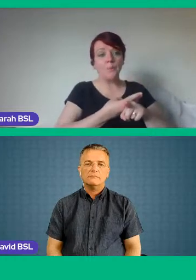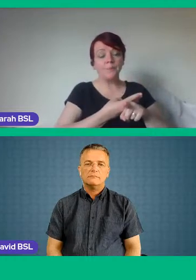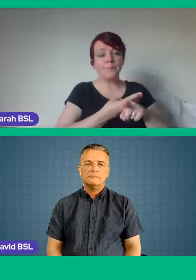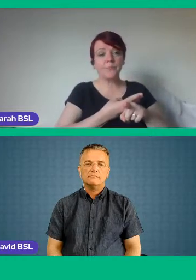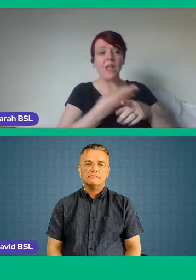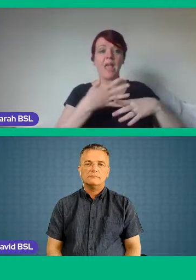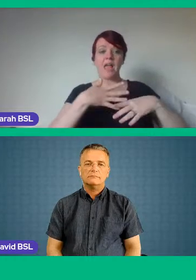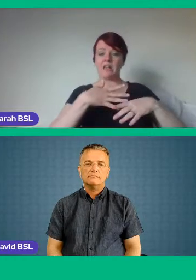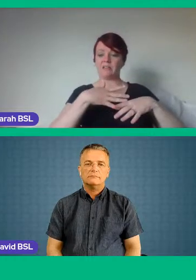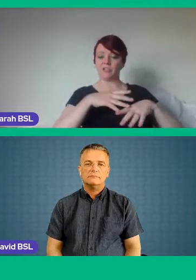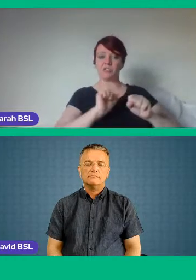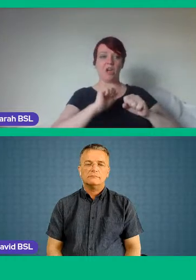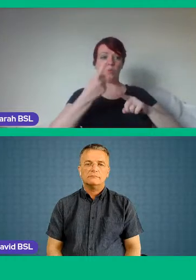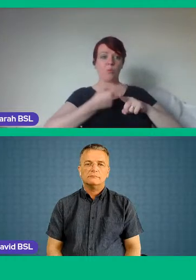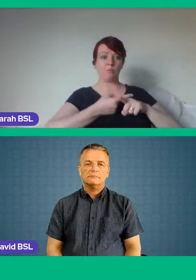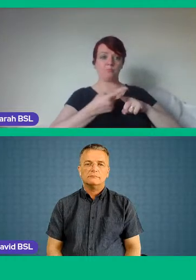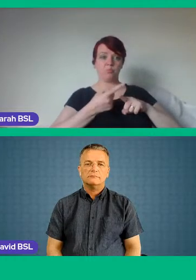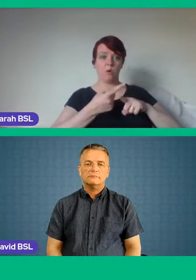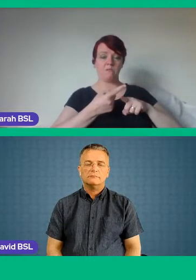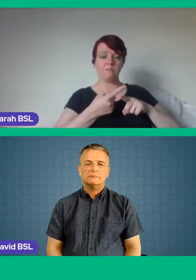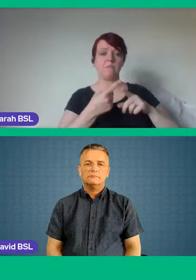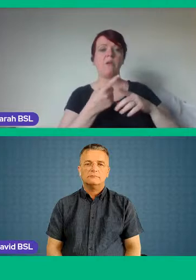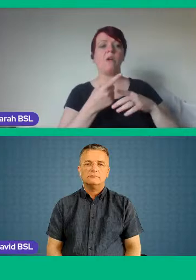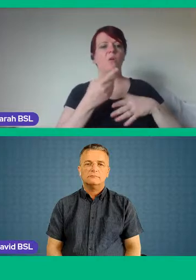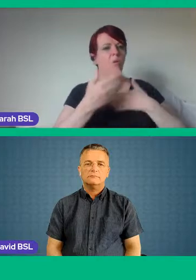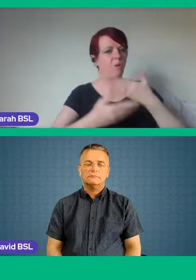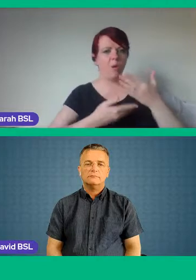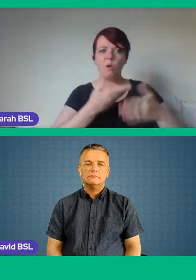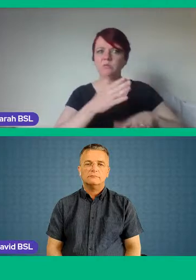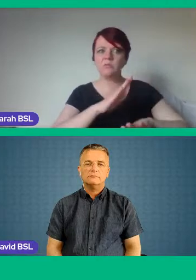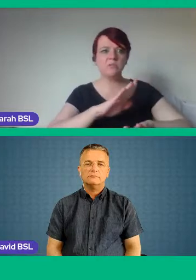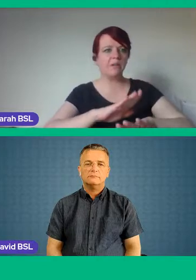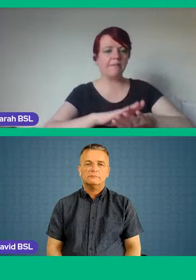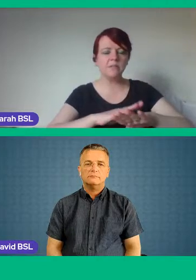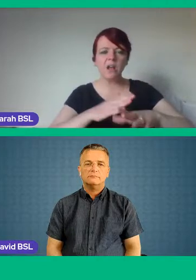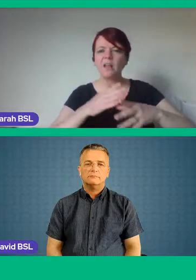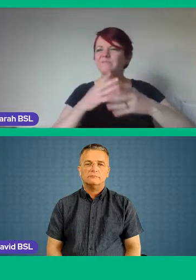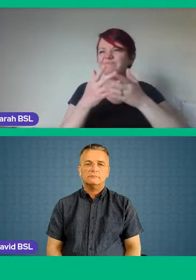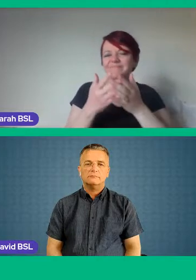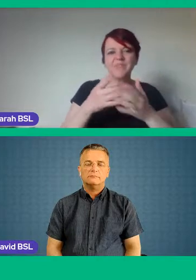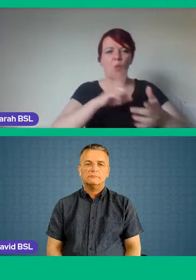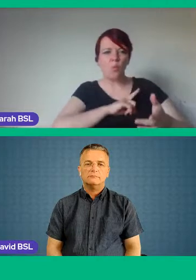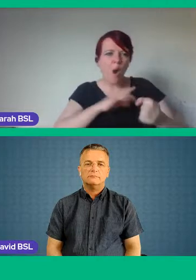at the beginning of week one , we spent a lot of time working out our